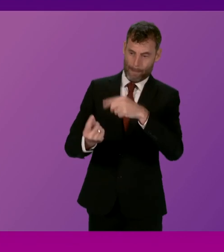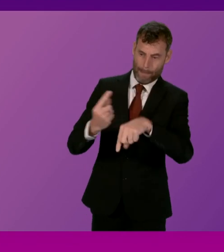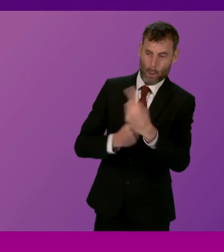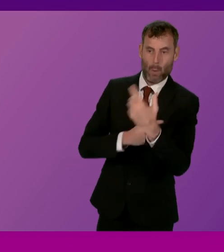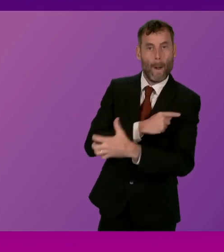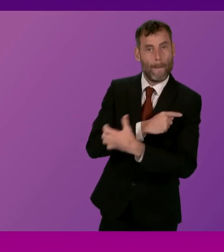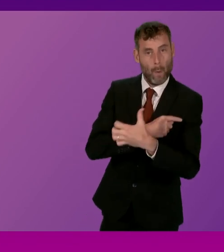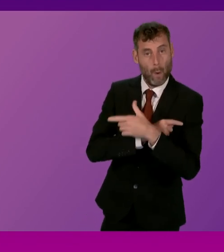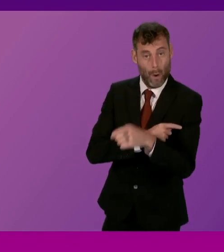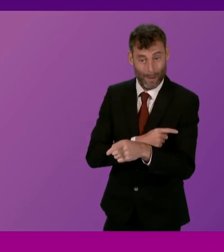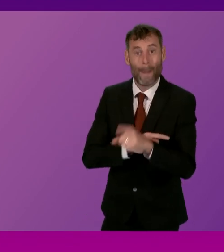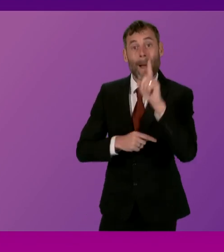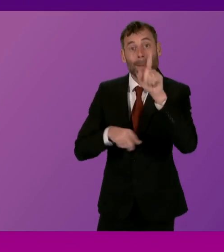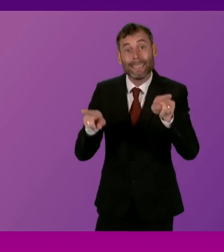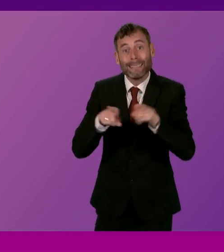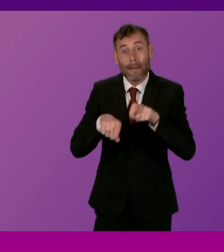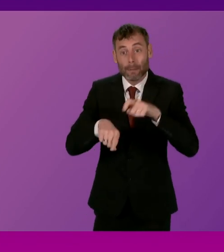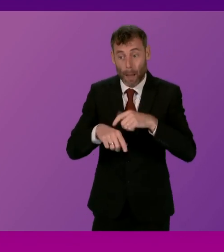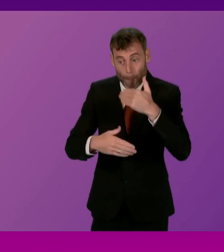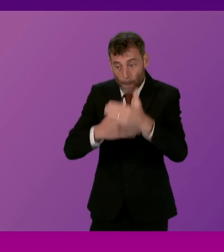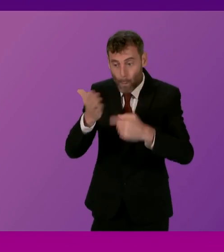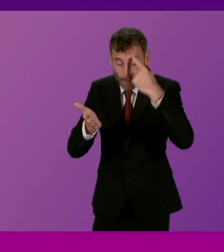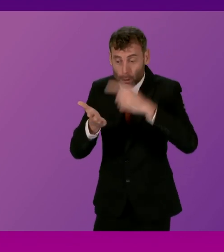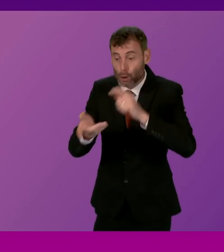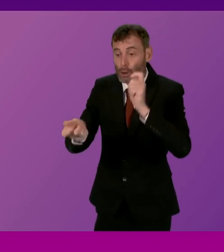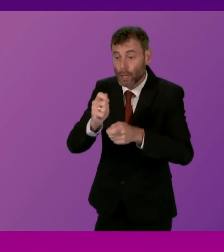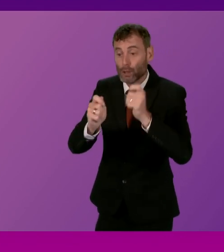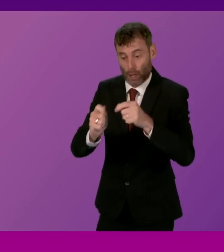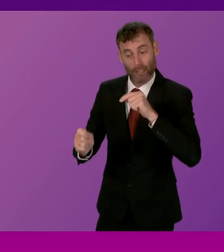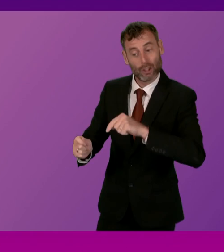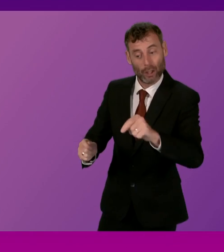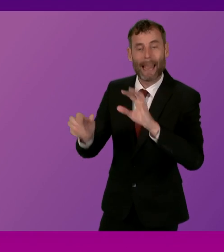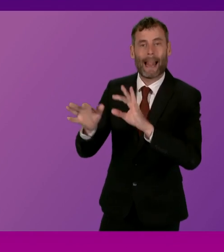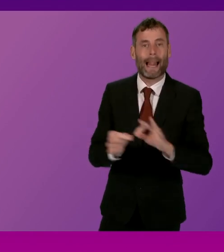Fairness and equity will be key considerations in the development of our just transition plans.